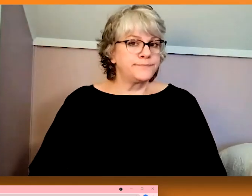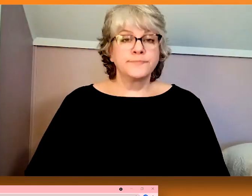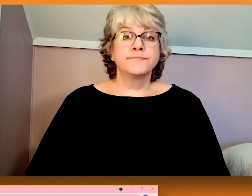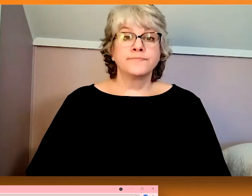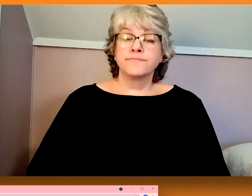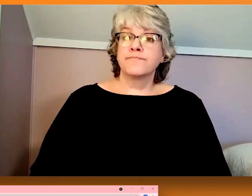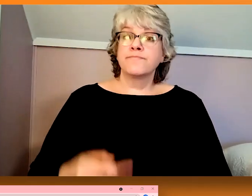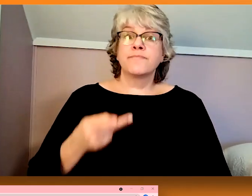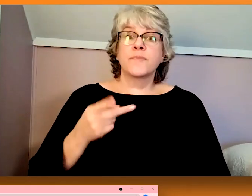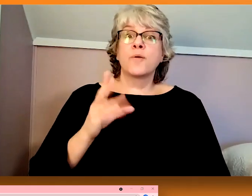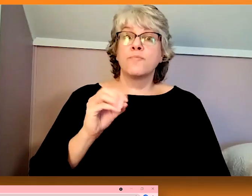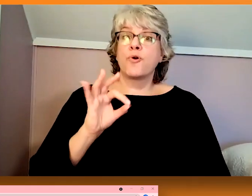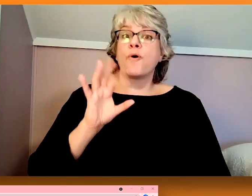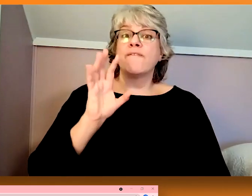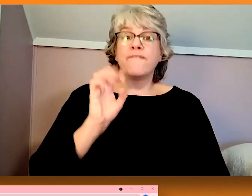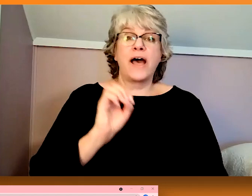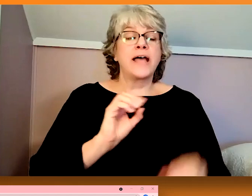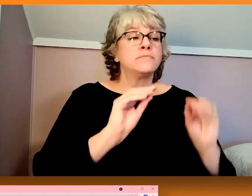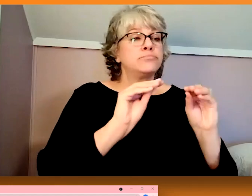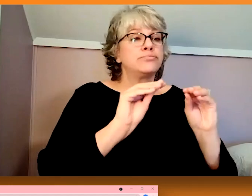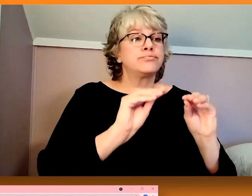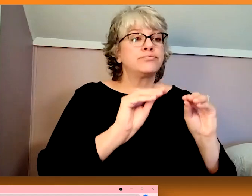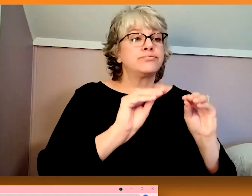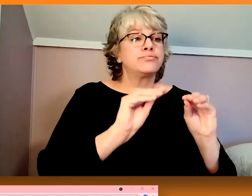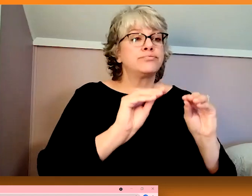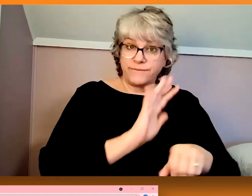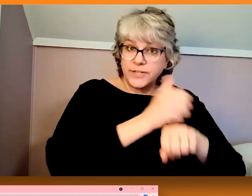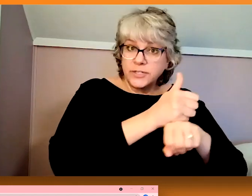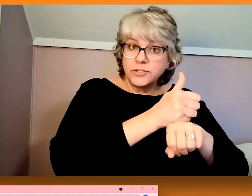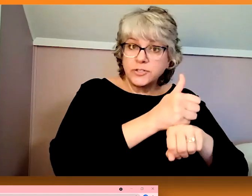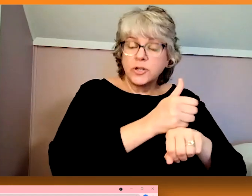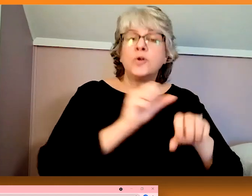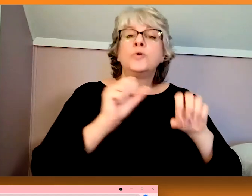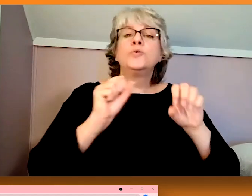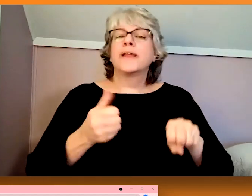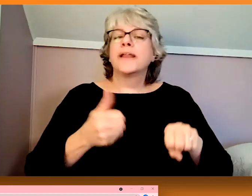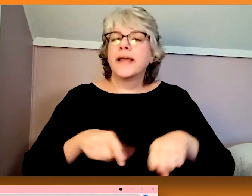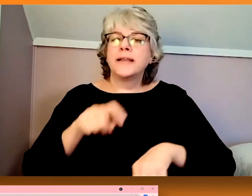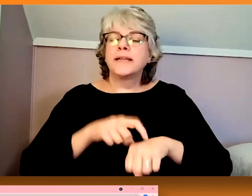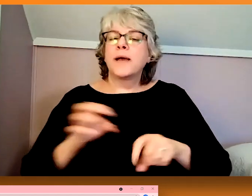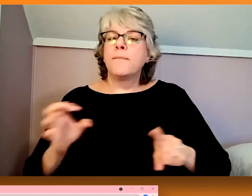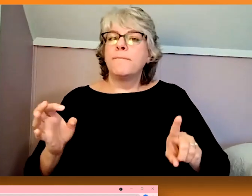And once your profile is built, anytime you want to go back and look at your profile--